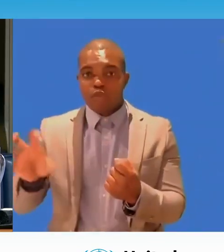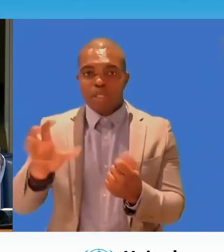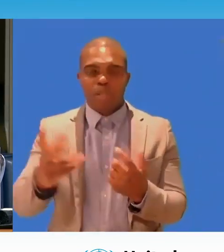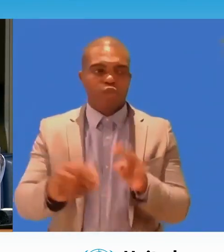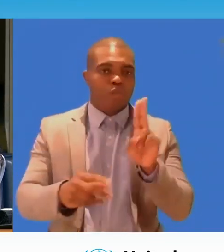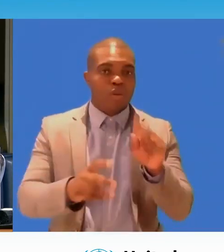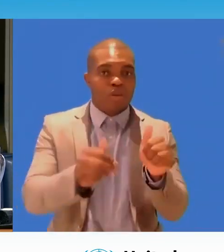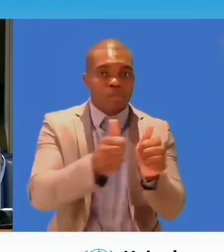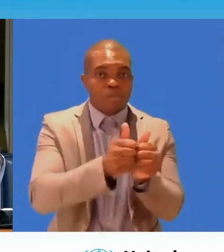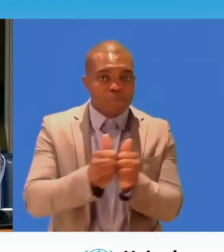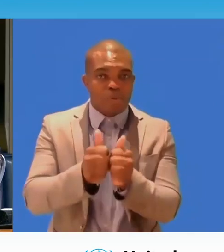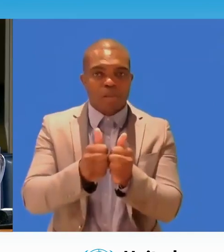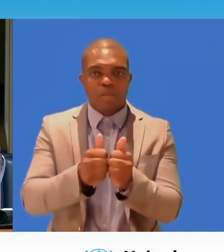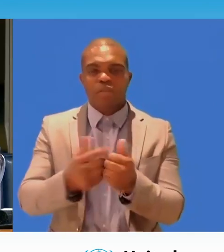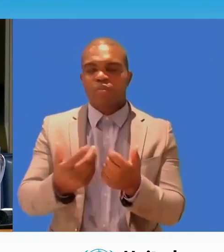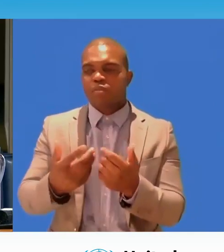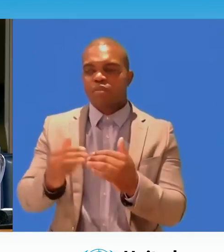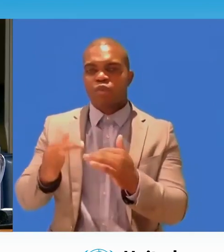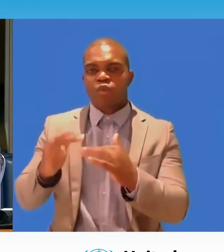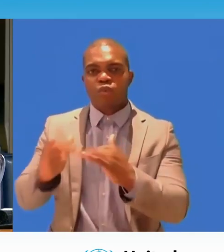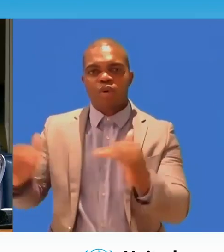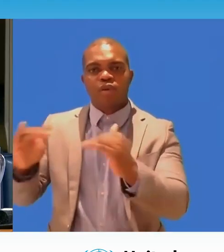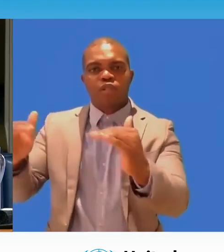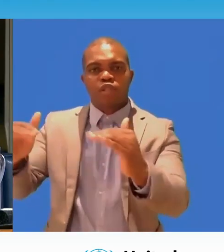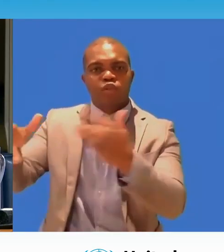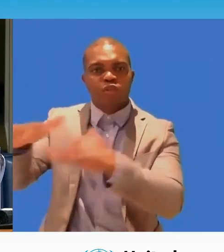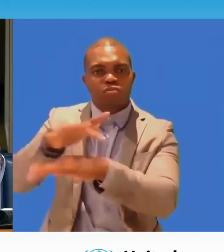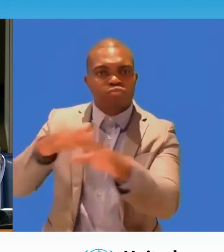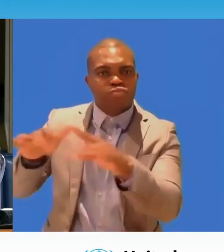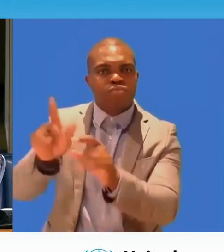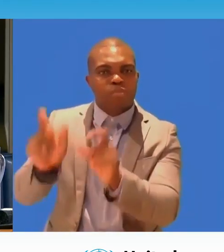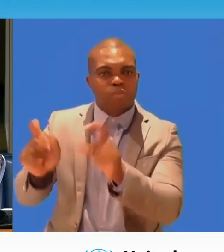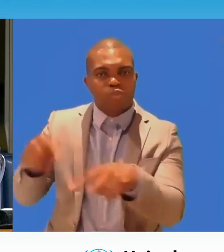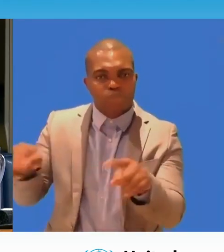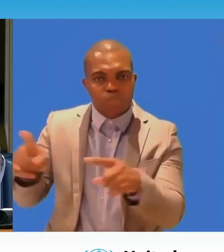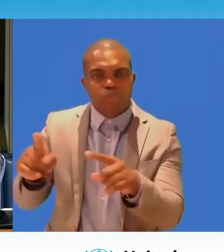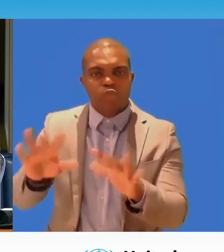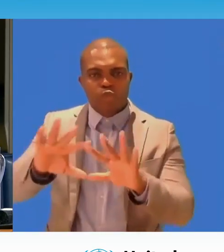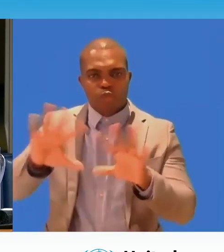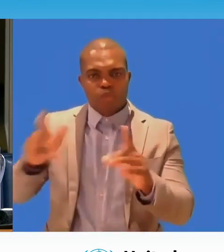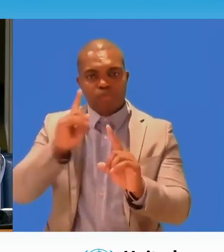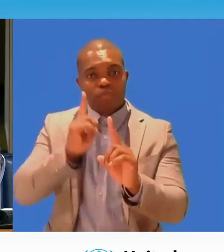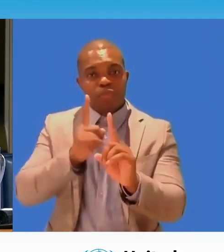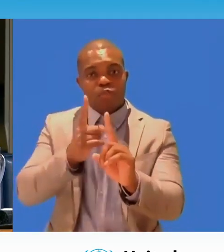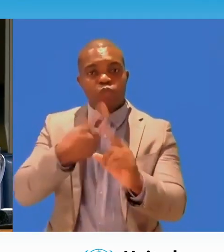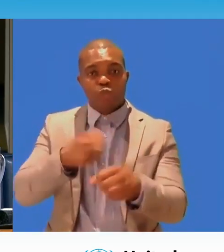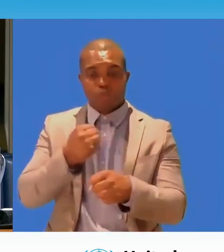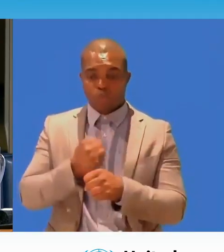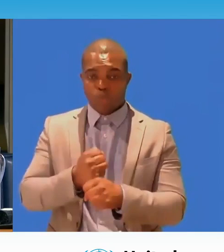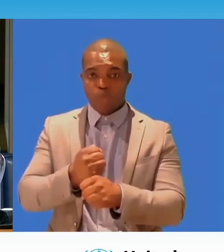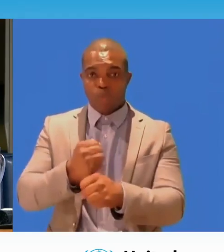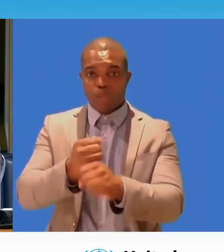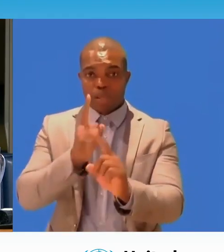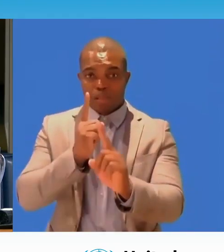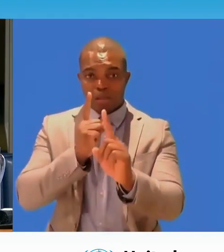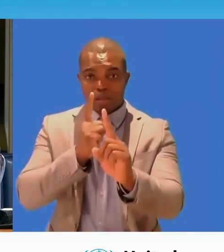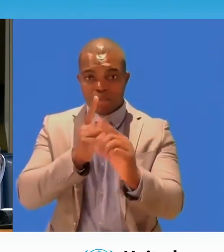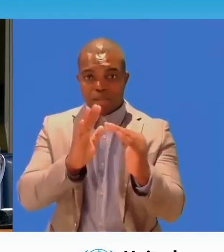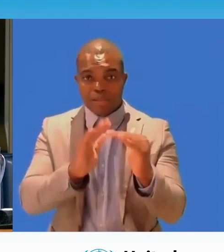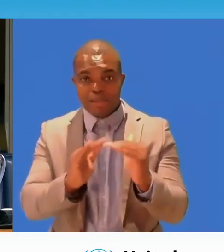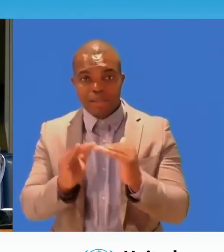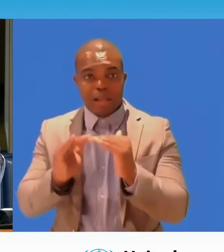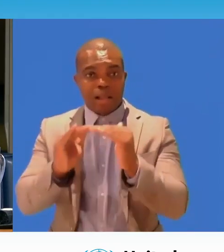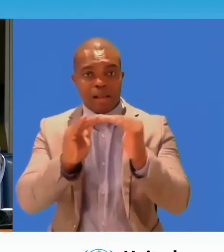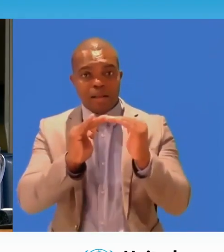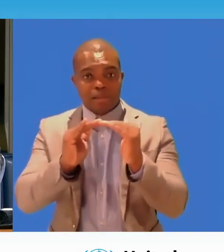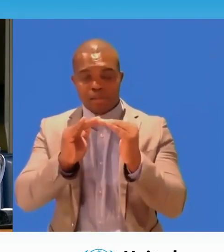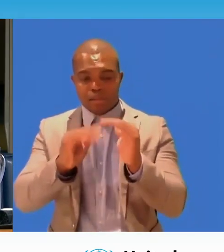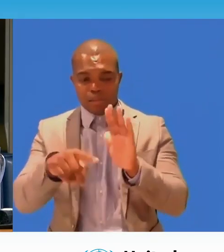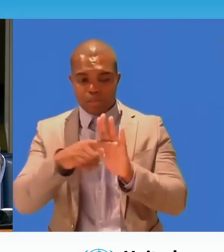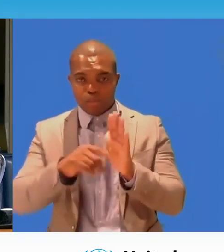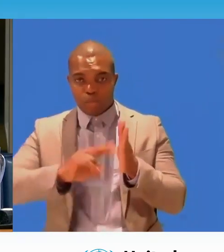do that we do with standards and principles of the crpd and to look ahead to the future